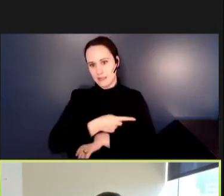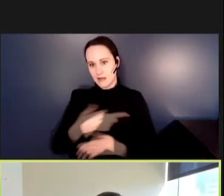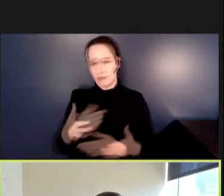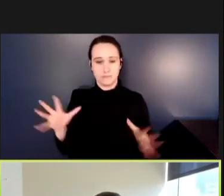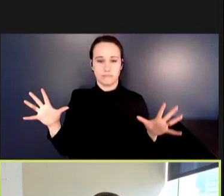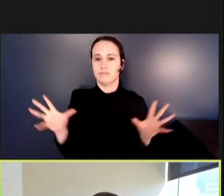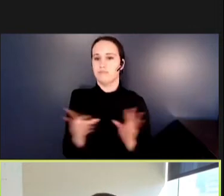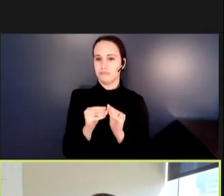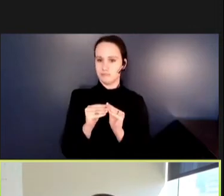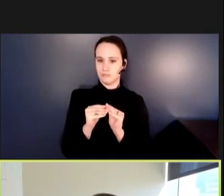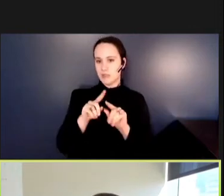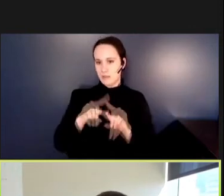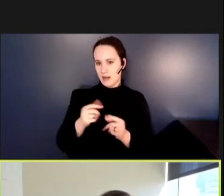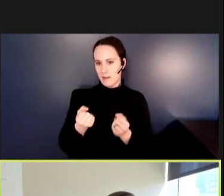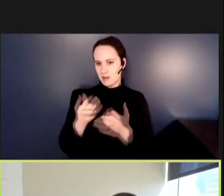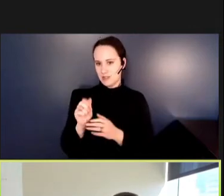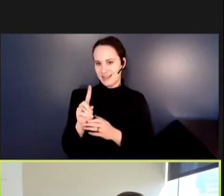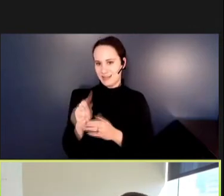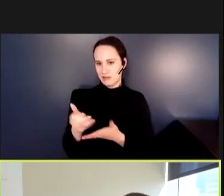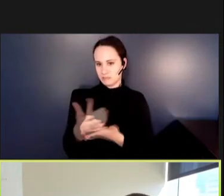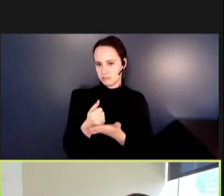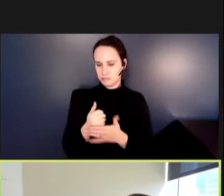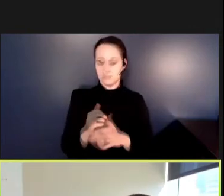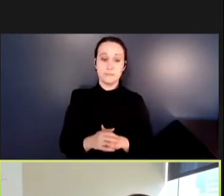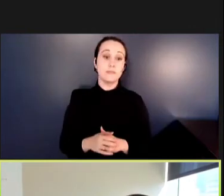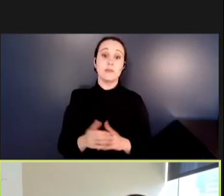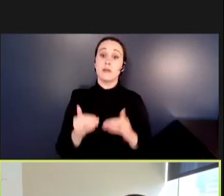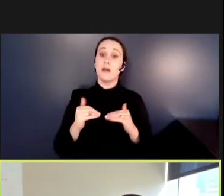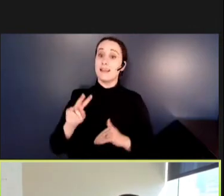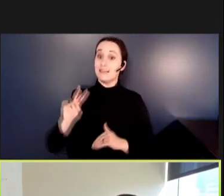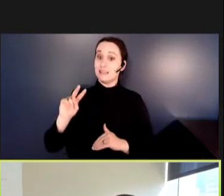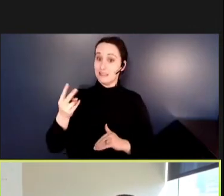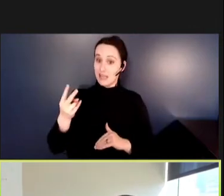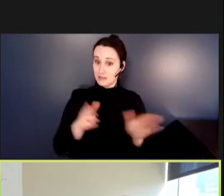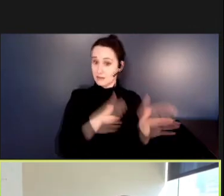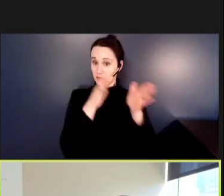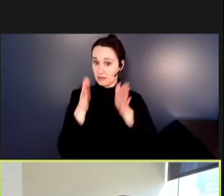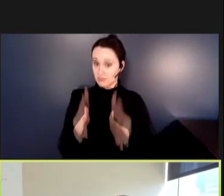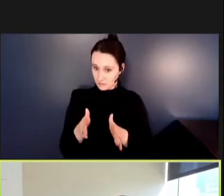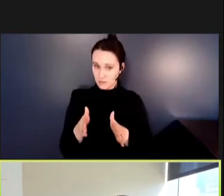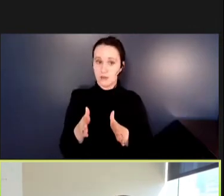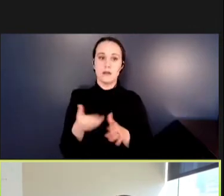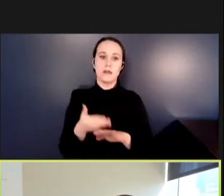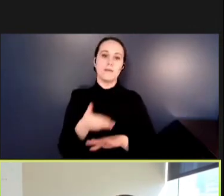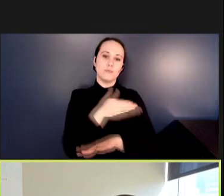DNA. The second generation of the platform saw improvements in scale where we built